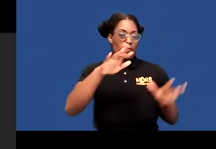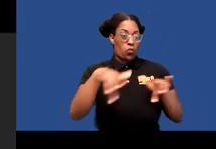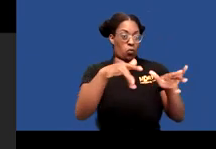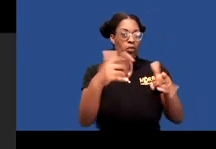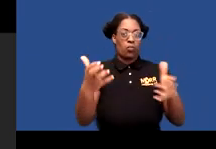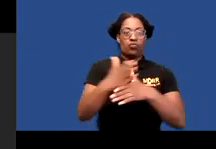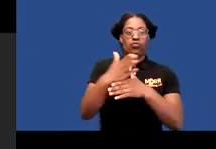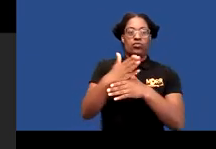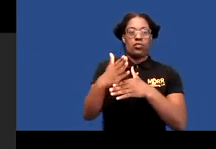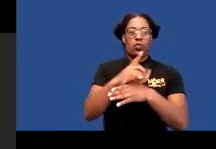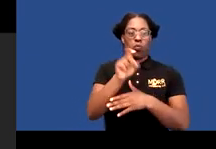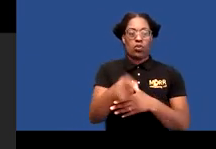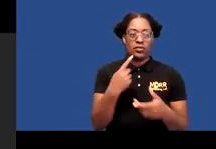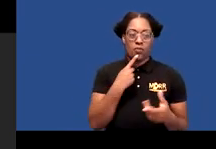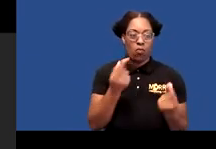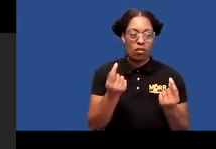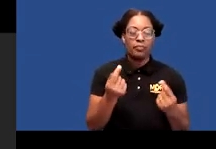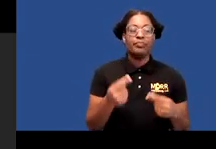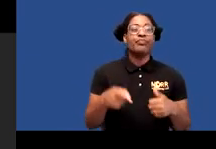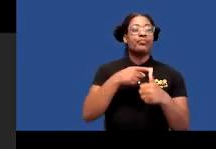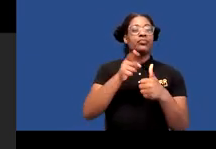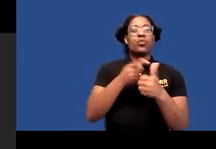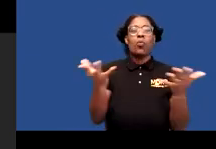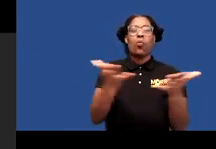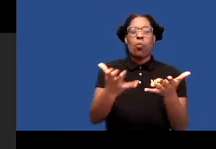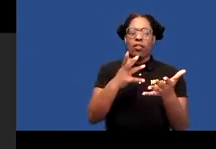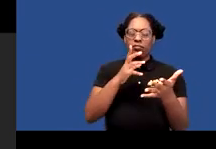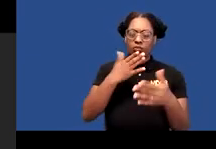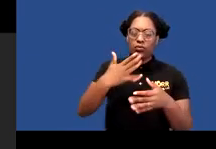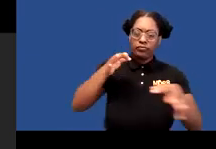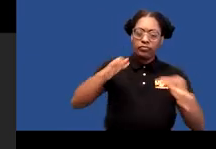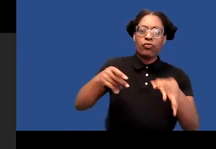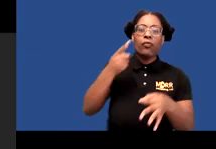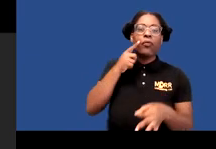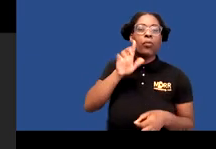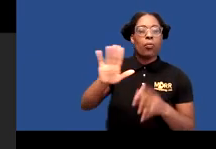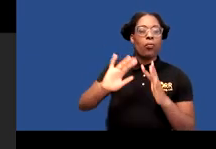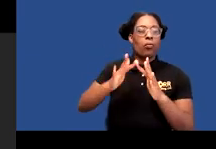1. Which best describes your online writing center this fall?